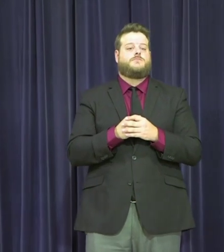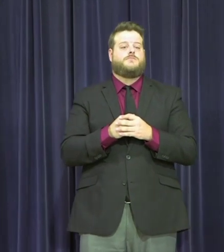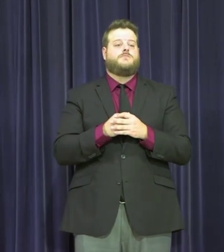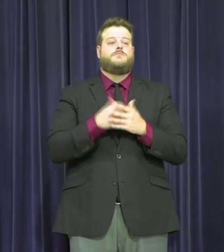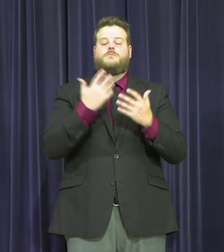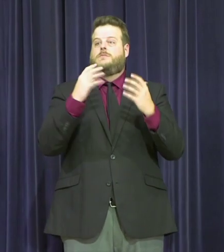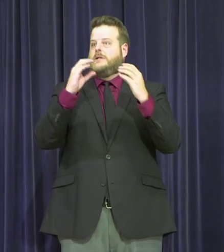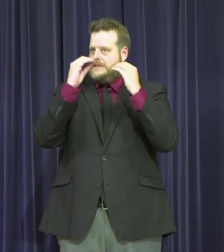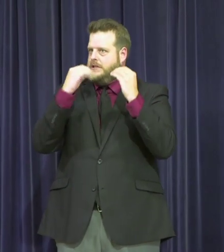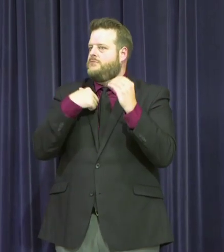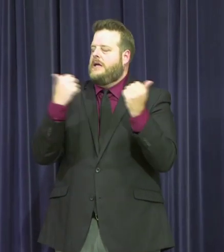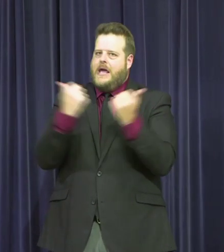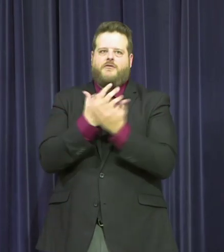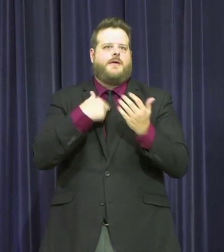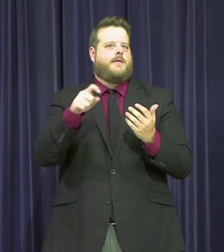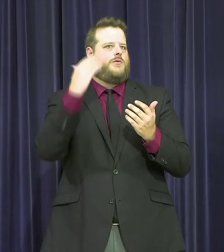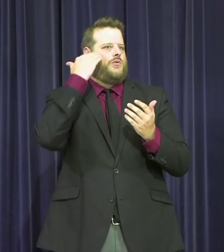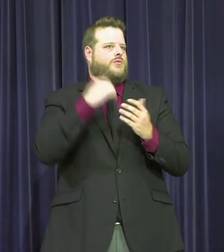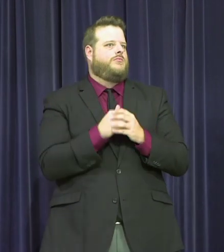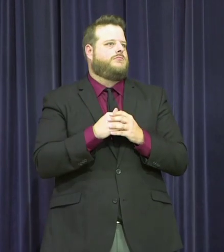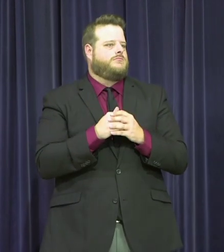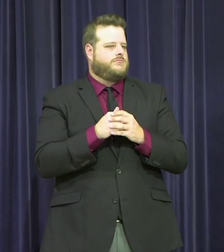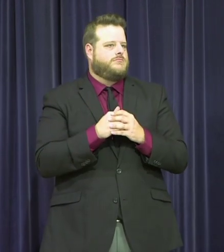Teach me everything I need to know.